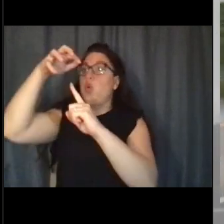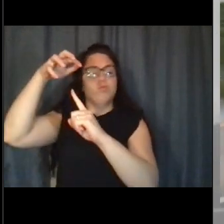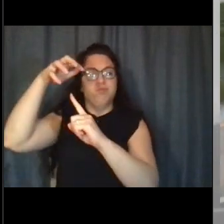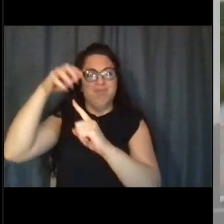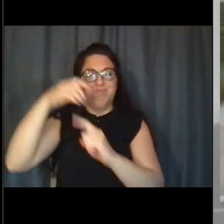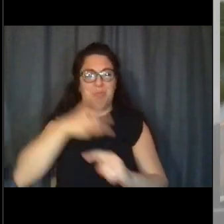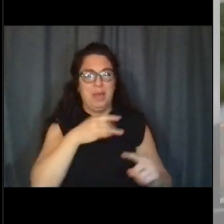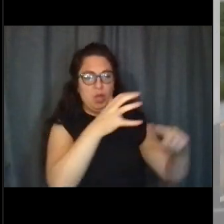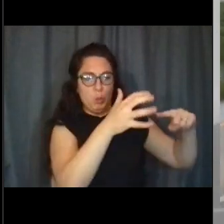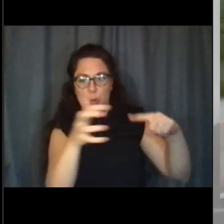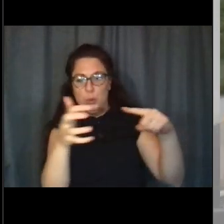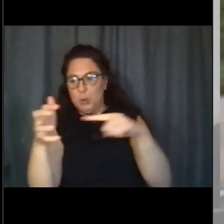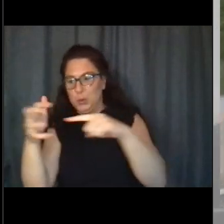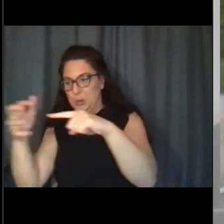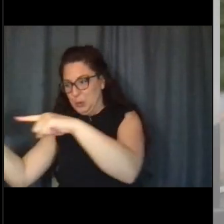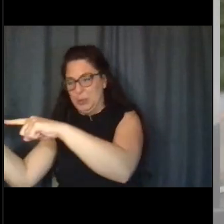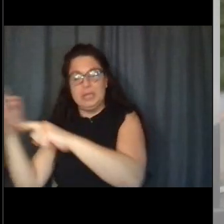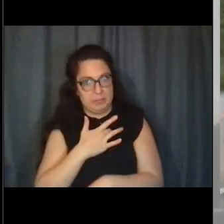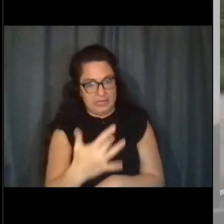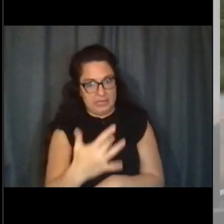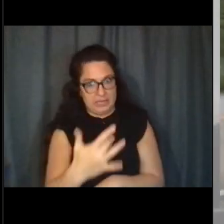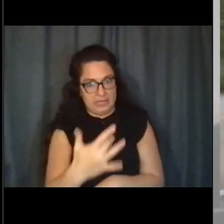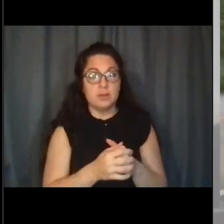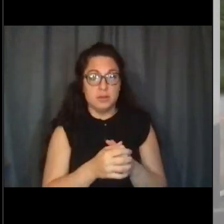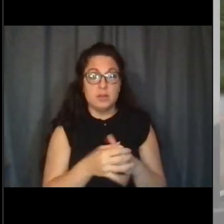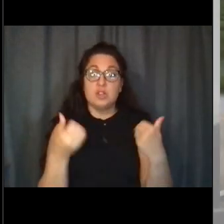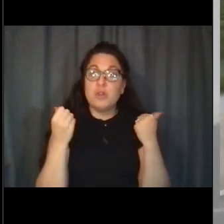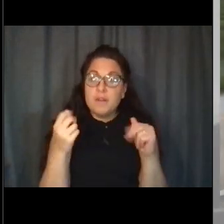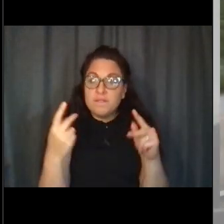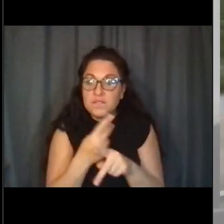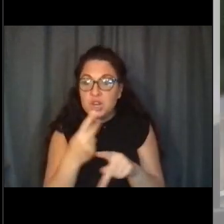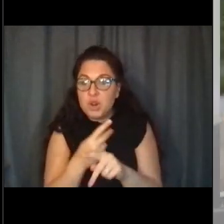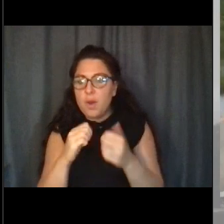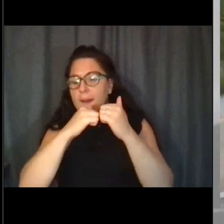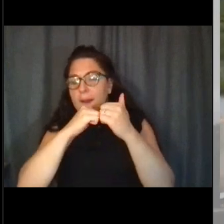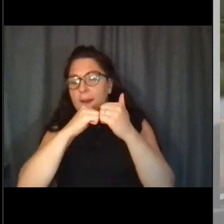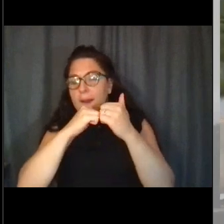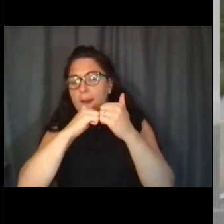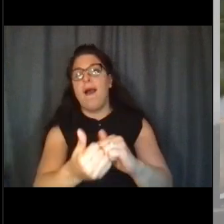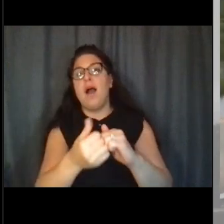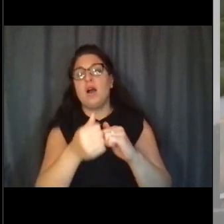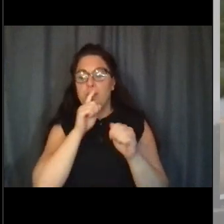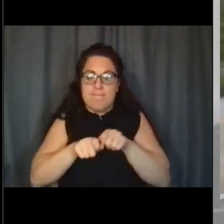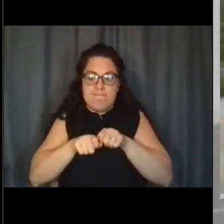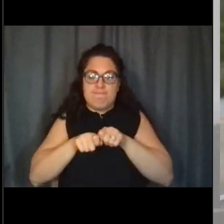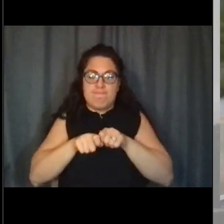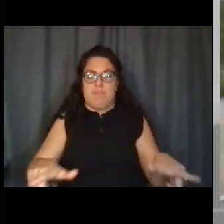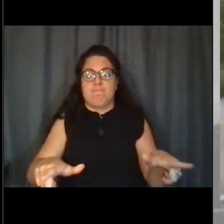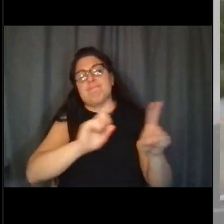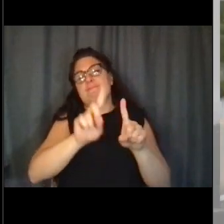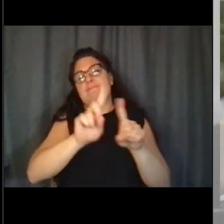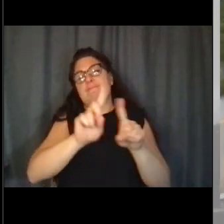So figuring out ways that we can do this and actually launch this type of instrumentation into these storms has been a really big challenge.